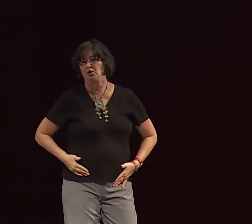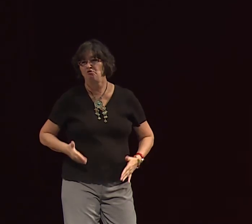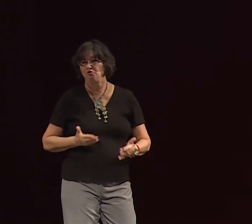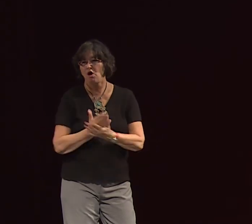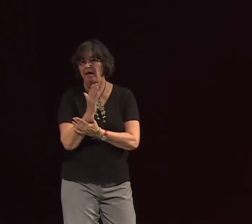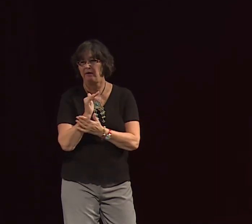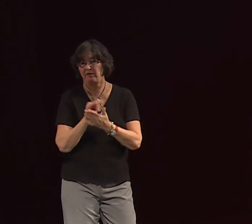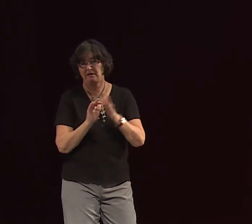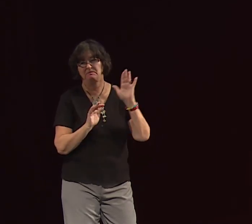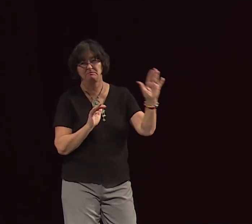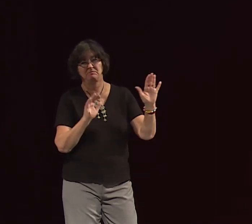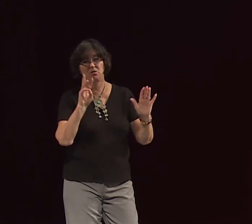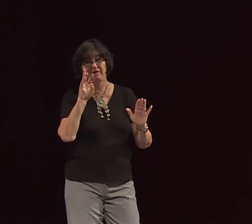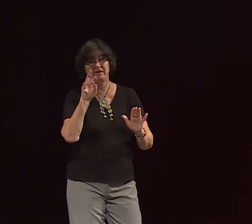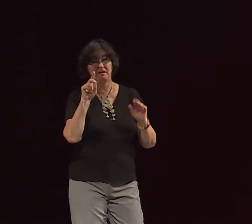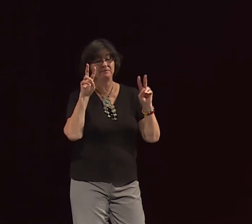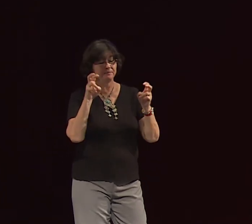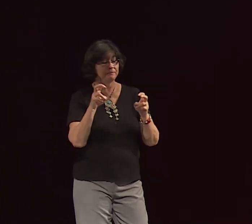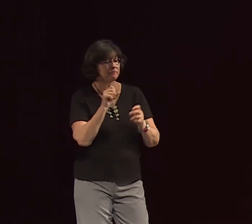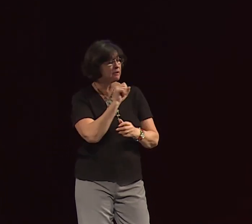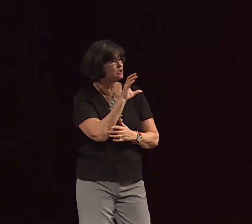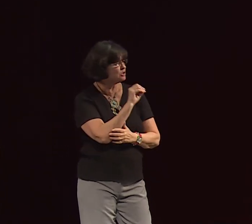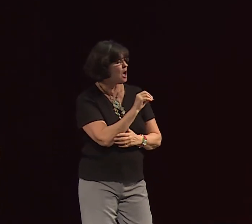Sign language is a human right,